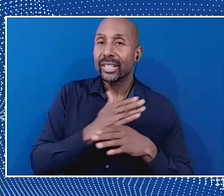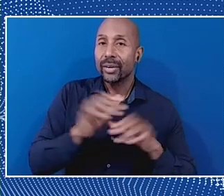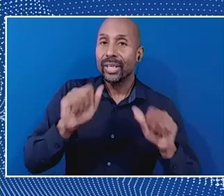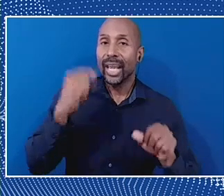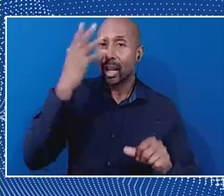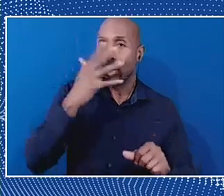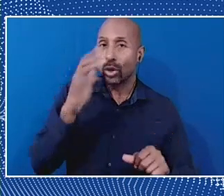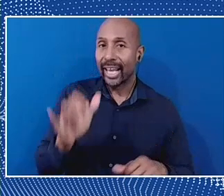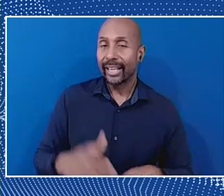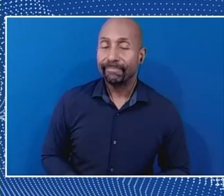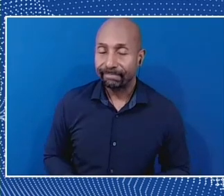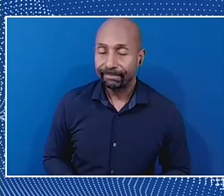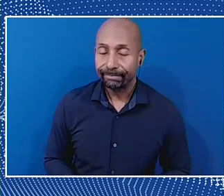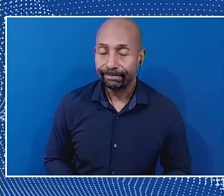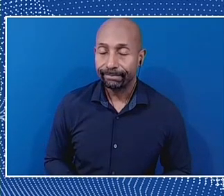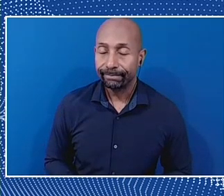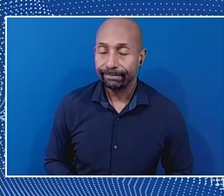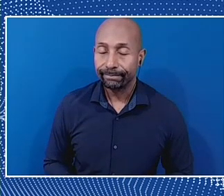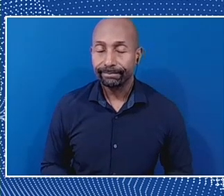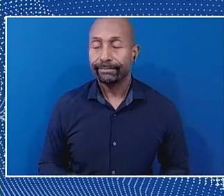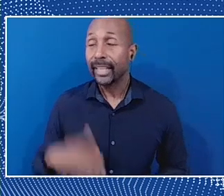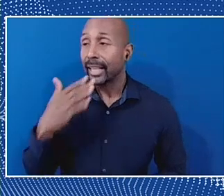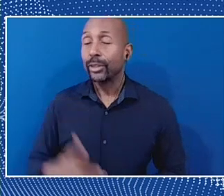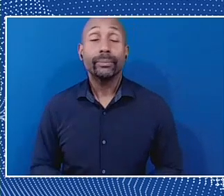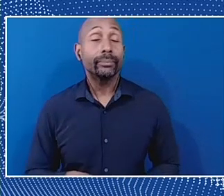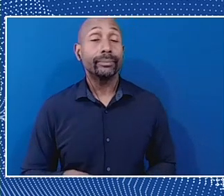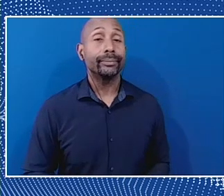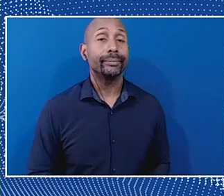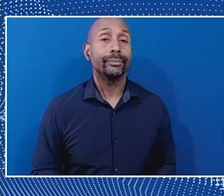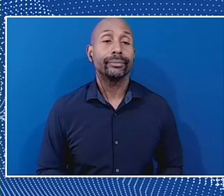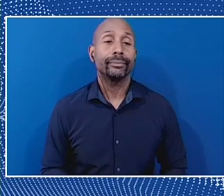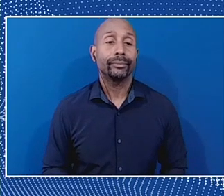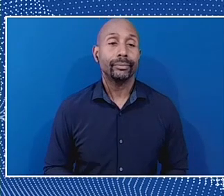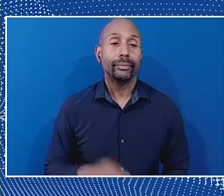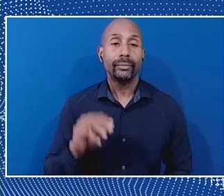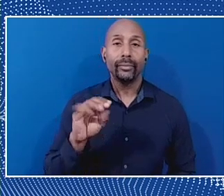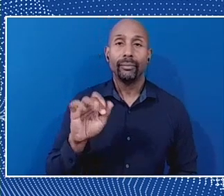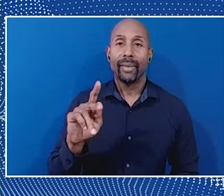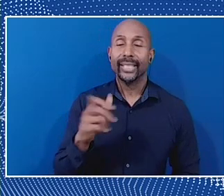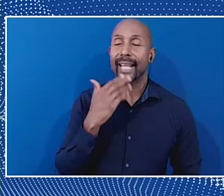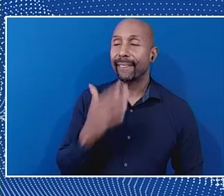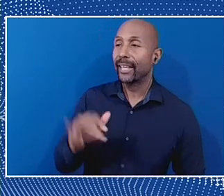Thank you, John. Any other discussion or